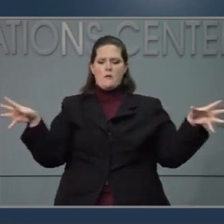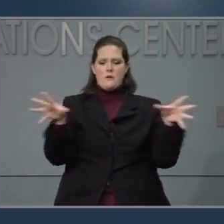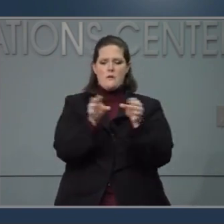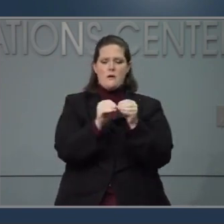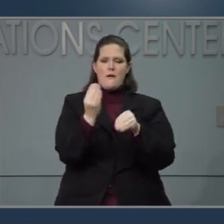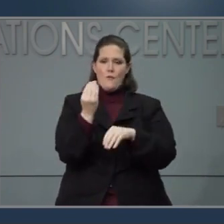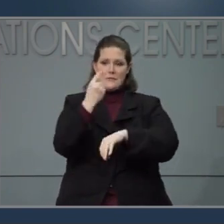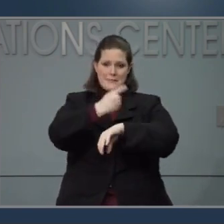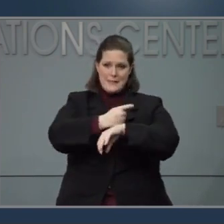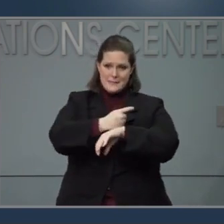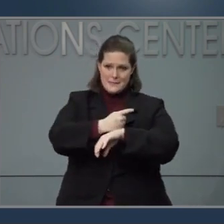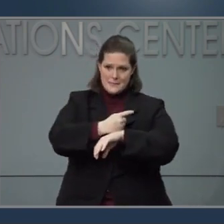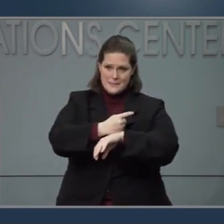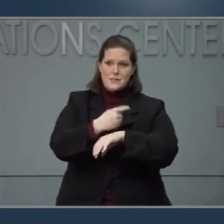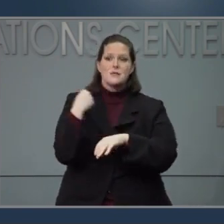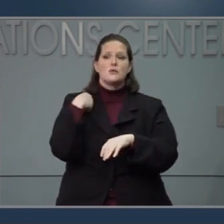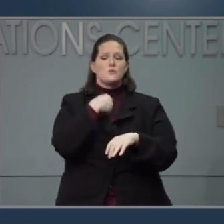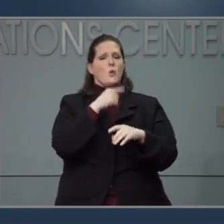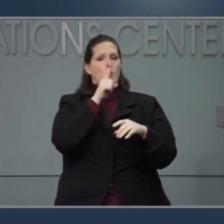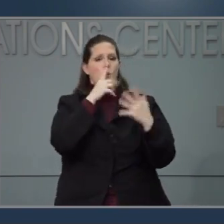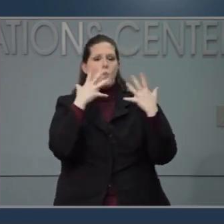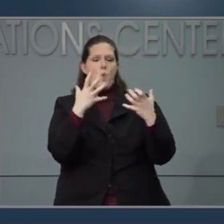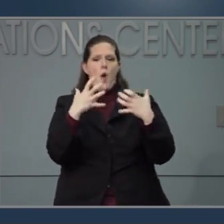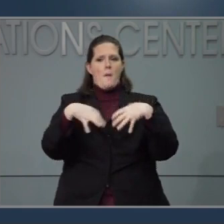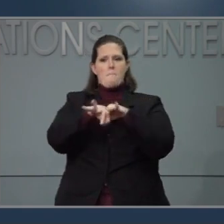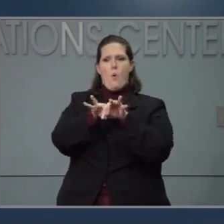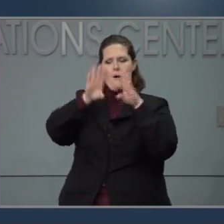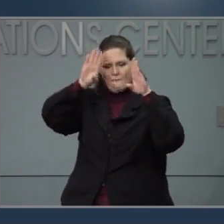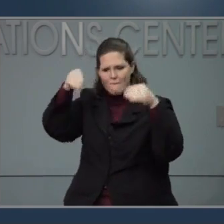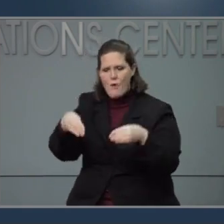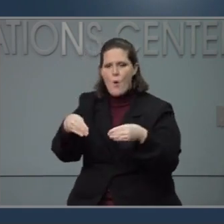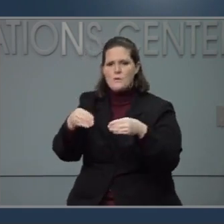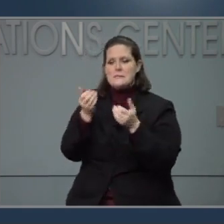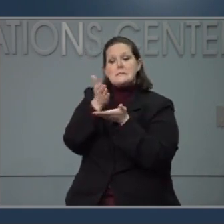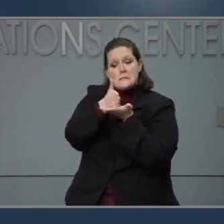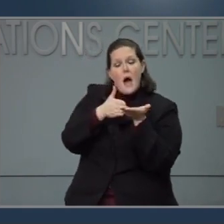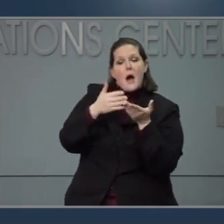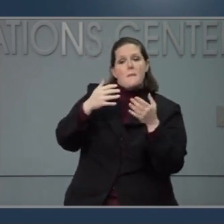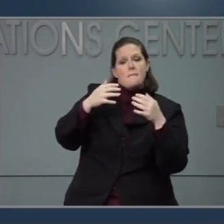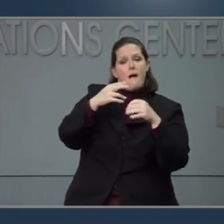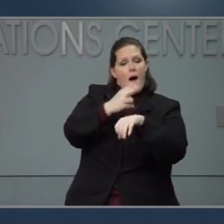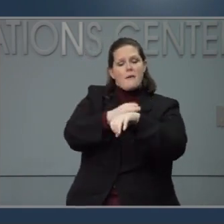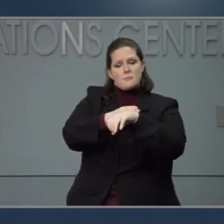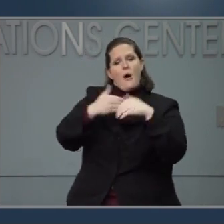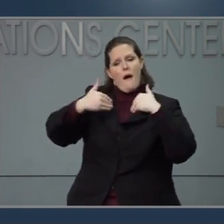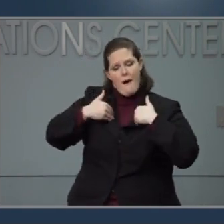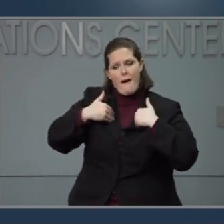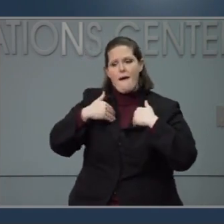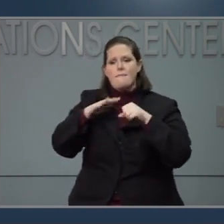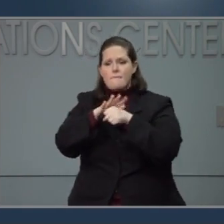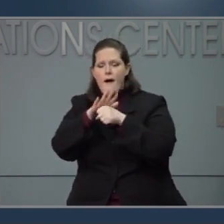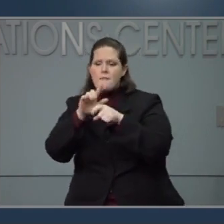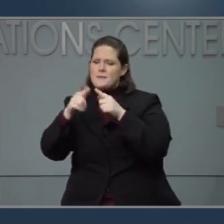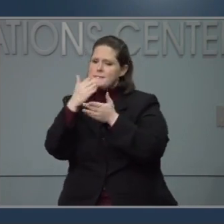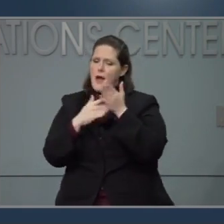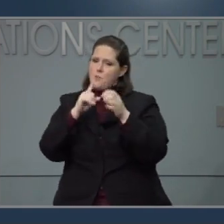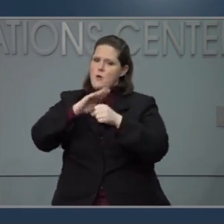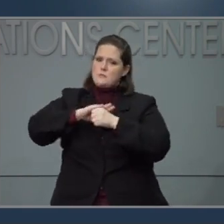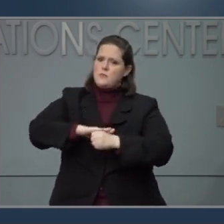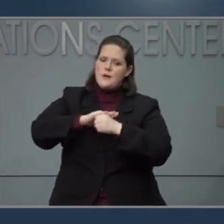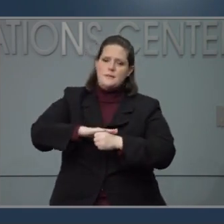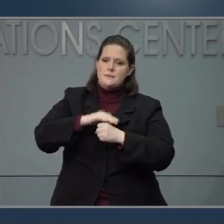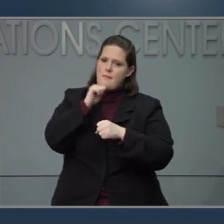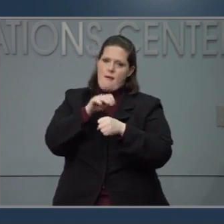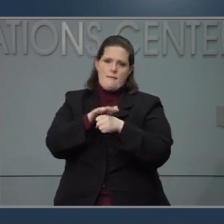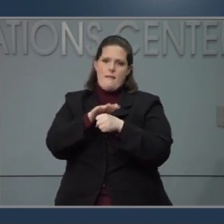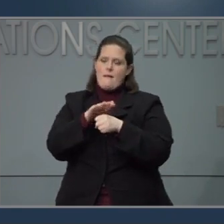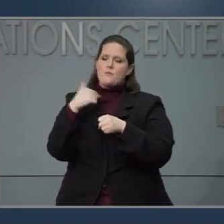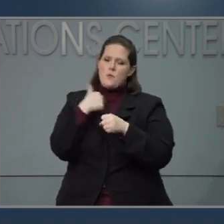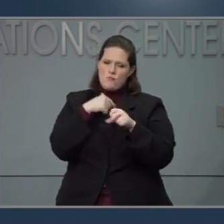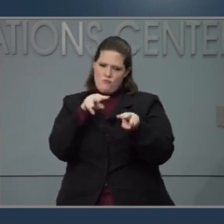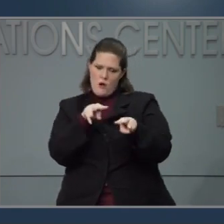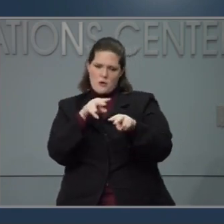I WANT TO THANK OUR HOSPITAL PARTNERS WHO WORKED WITH US TO DETERMINE HOW TO BEST MEASURE THE IMPACT OF THIS PANDEMIC ON HOSPITALS AT THE COUNTY LEVEL.